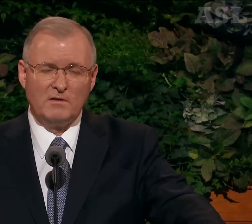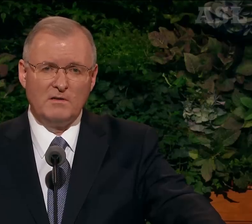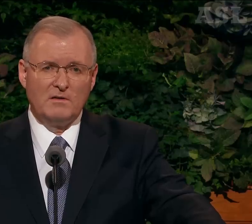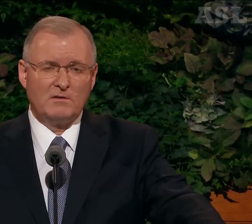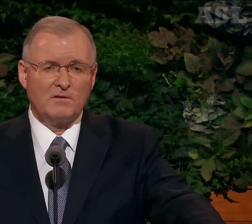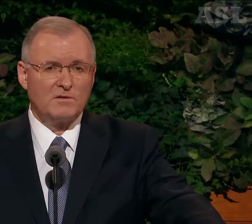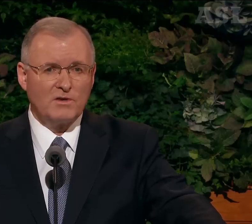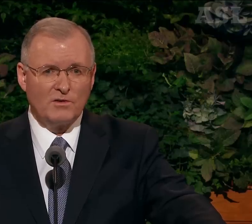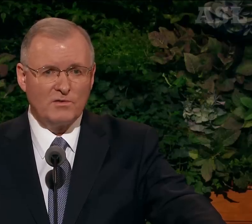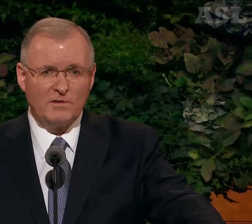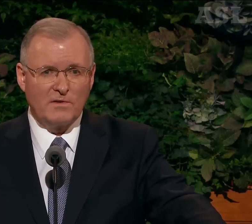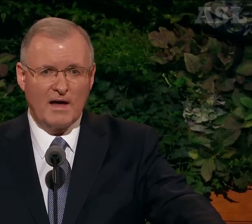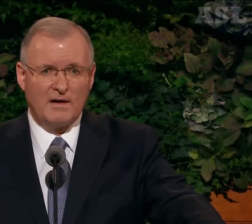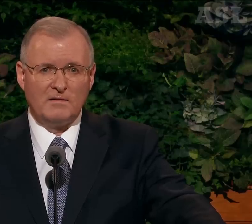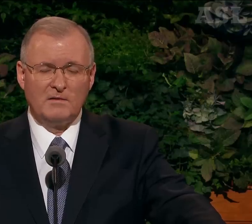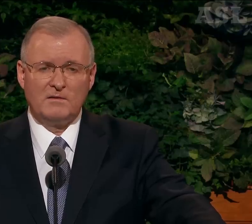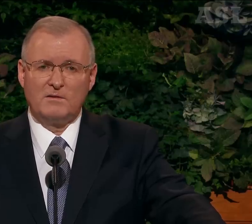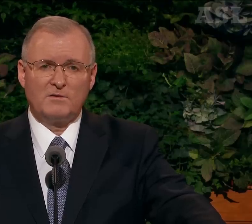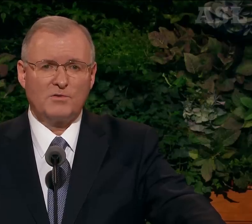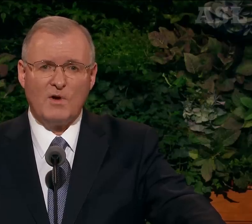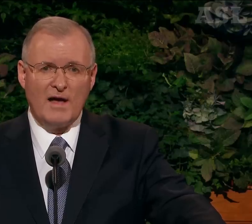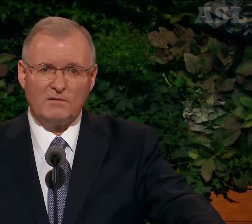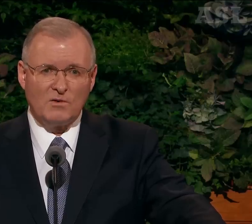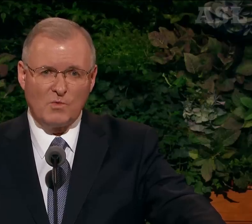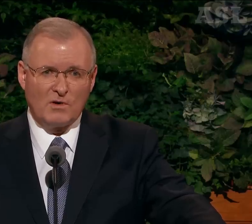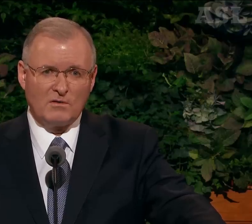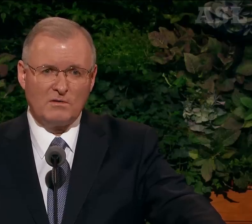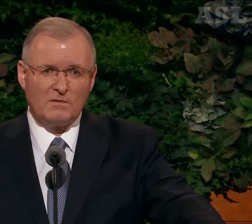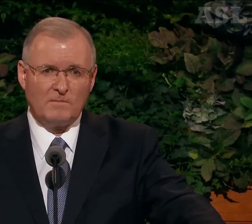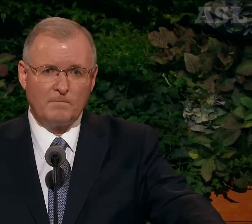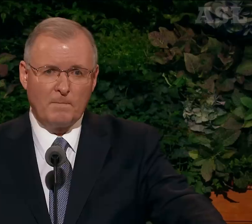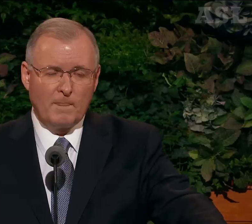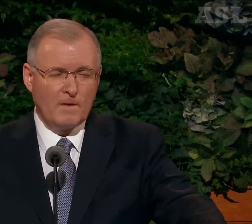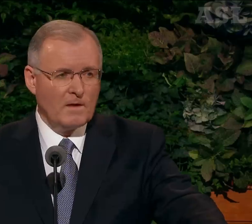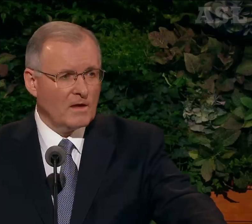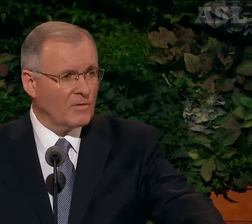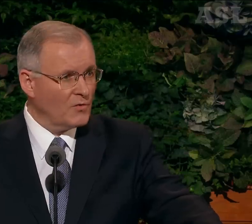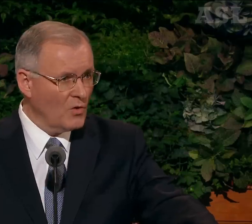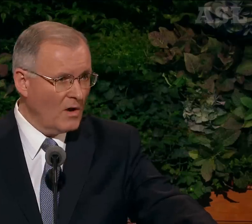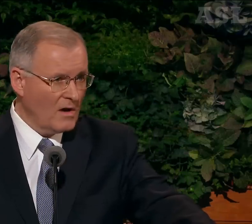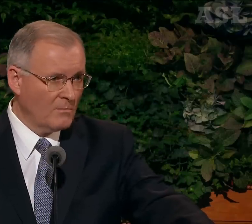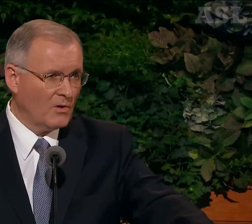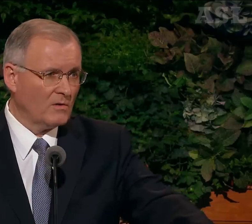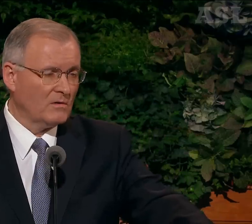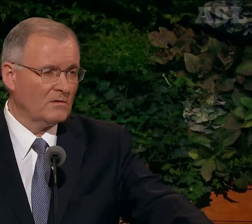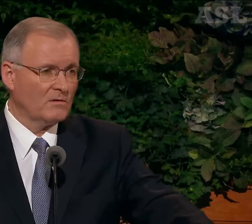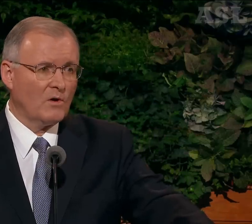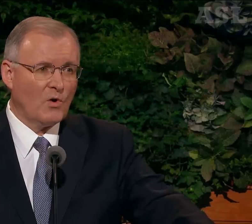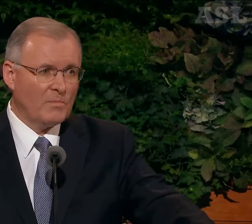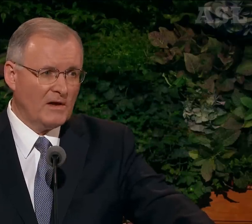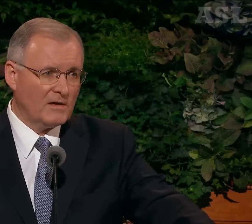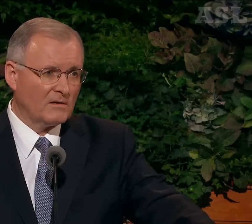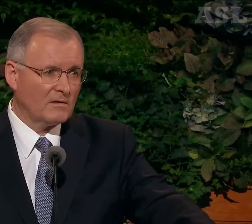BRINGS HOPE AND PEACE AND JOY TO